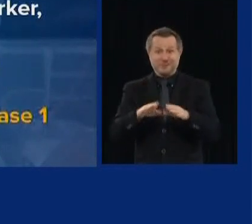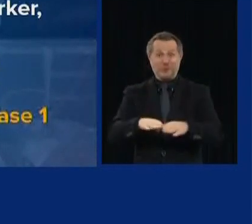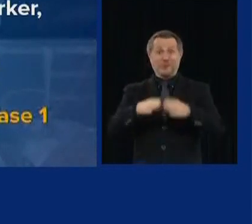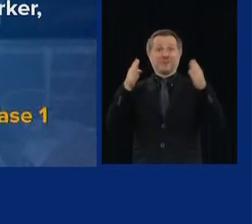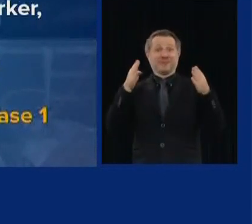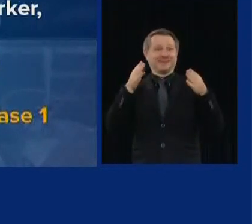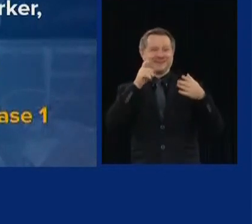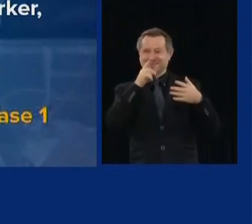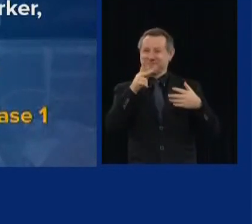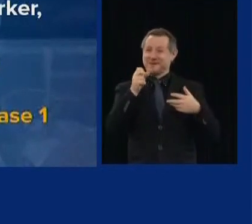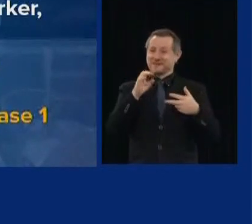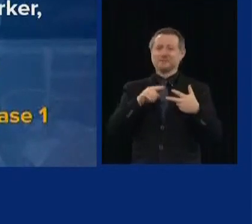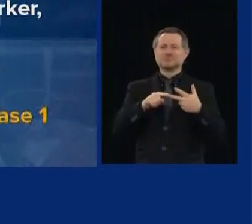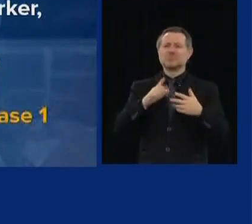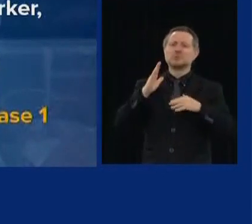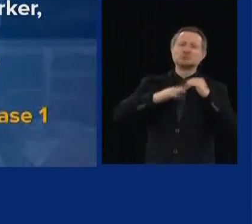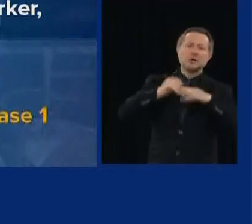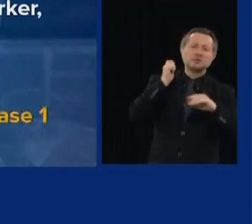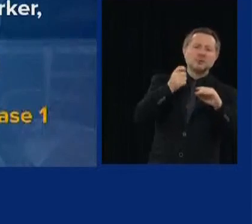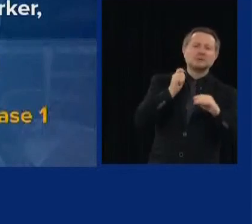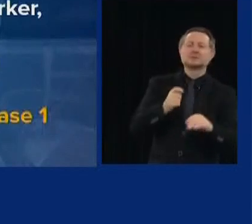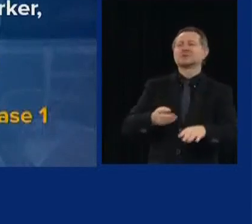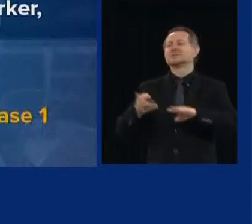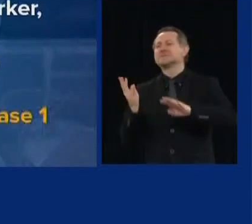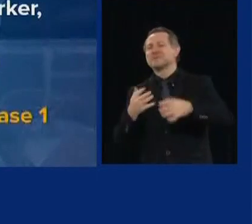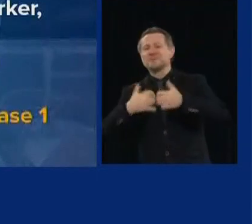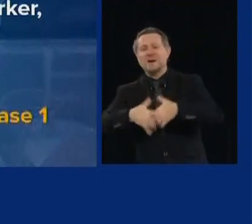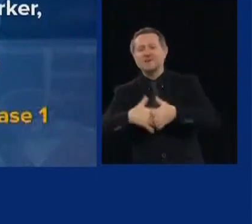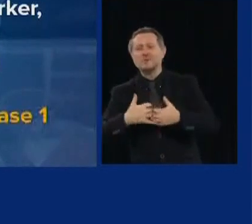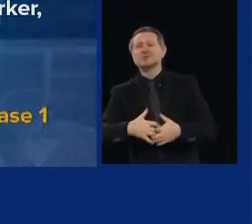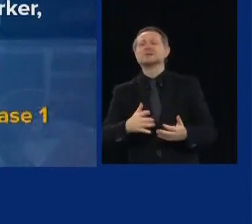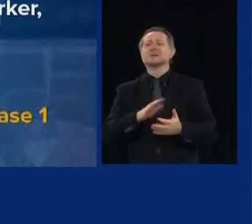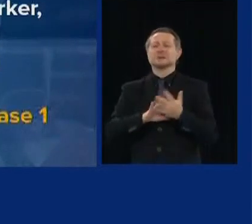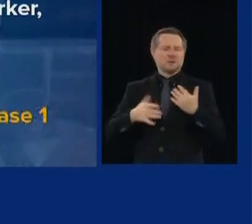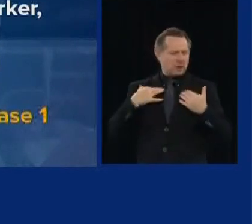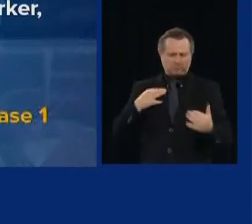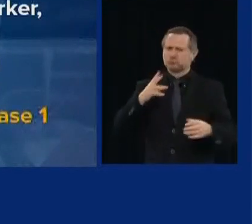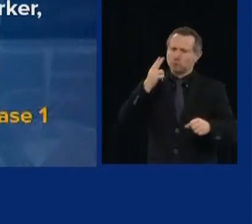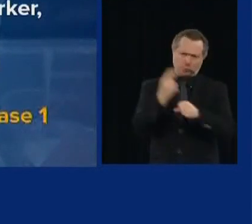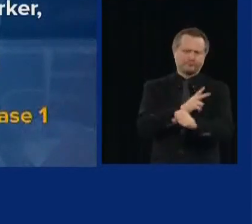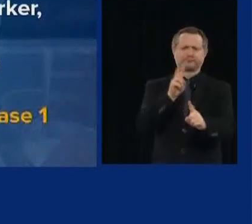WHO WOULD RETURN TO WORK IN